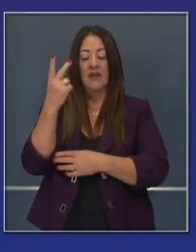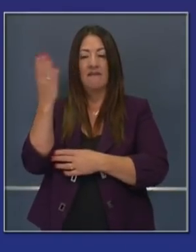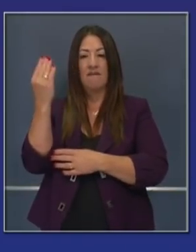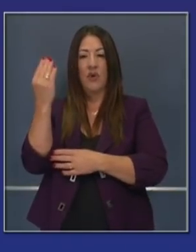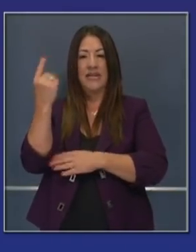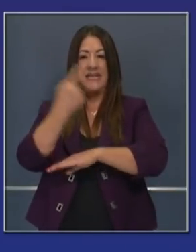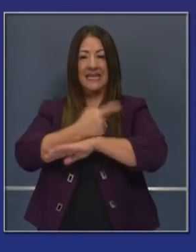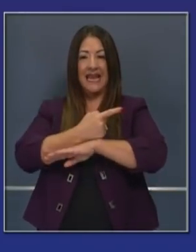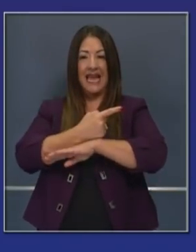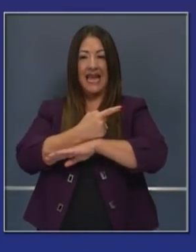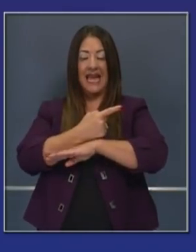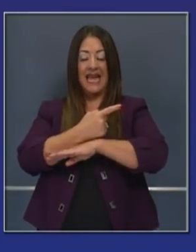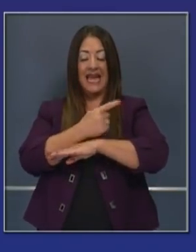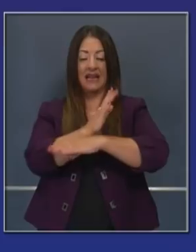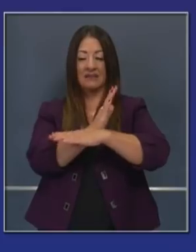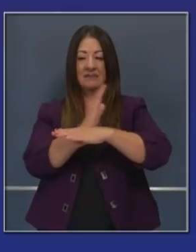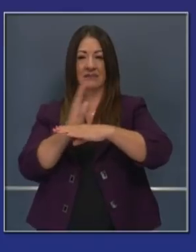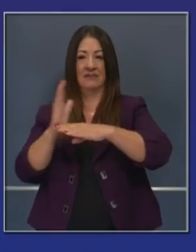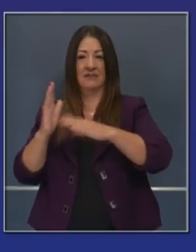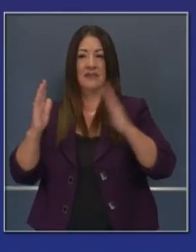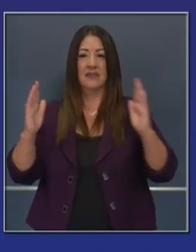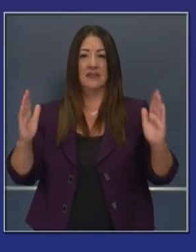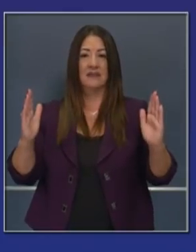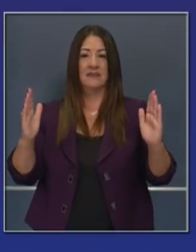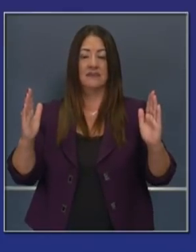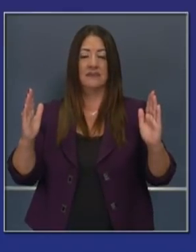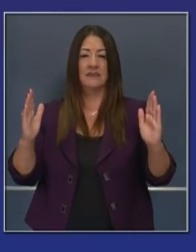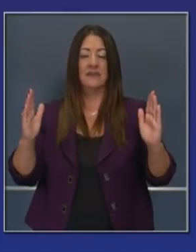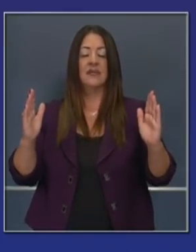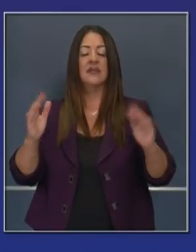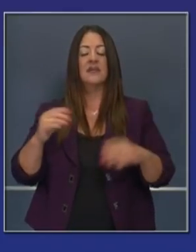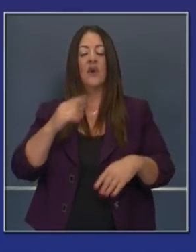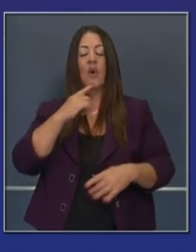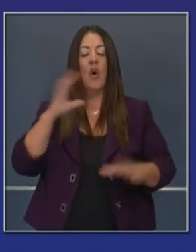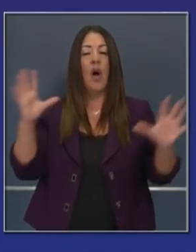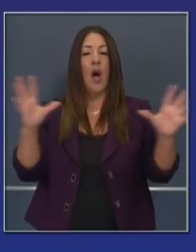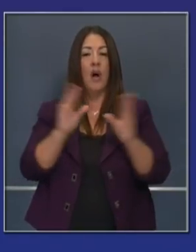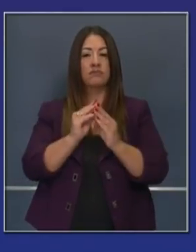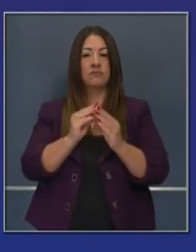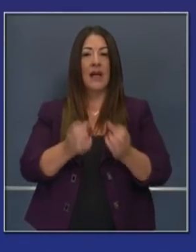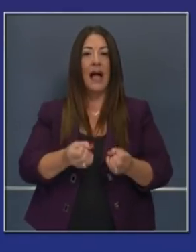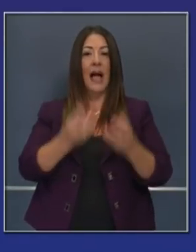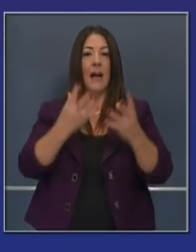WHAT I MEAN BY SLIGHTLY. TAKE A LOOK AT THIS SLIDE. YOU WILL SEE THE 14 DAY